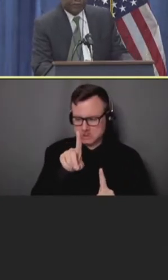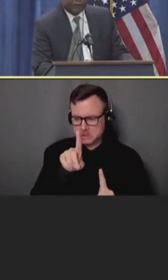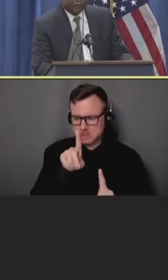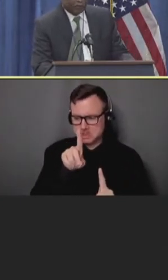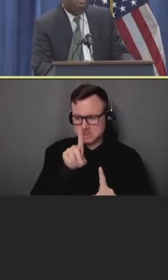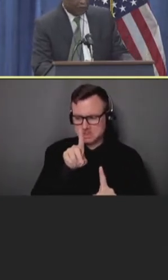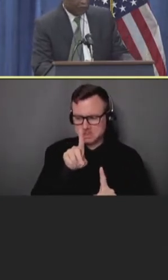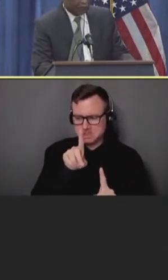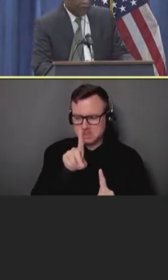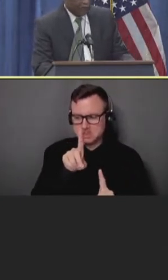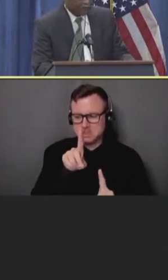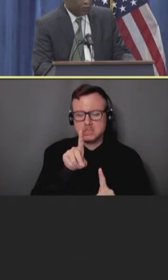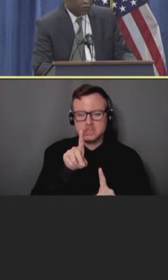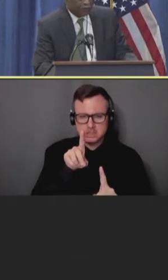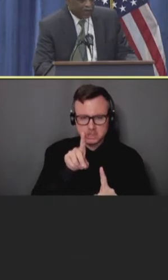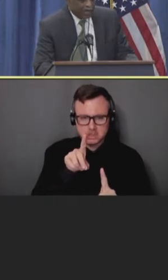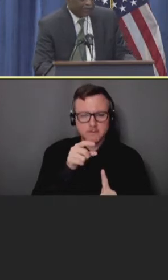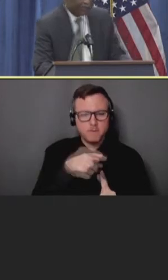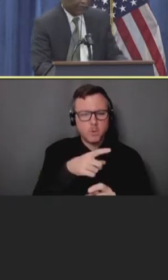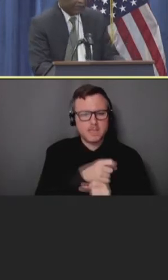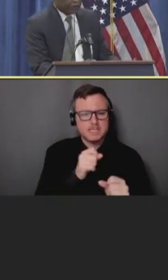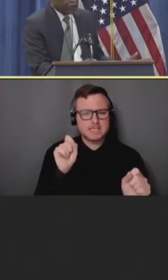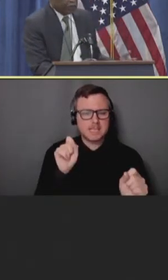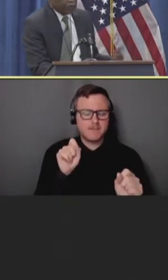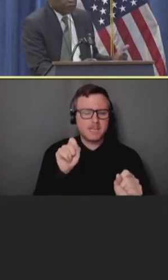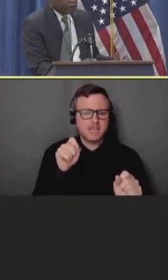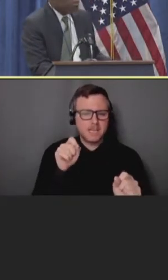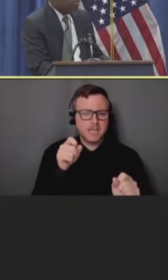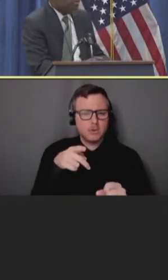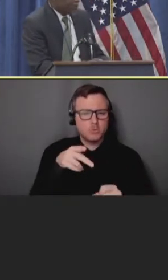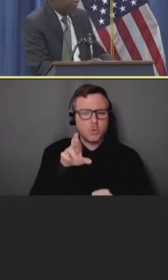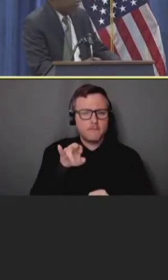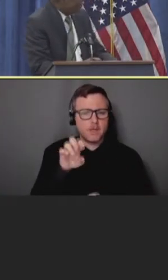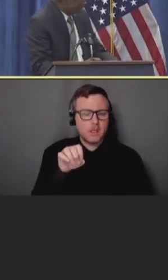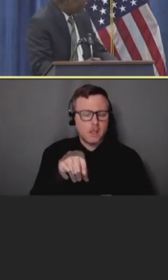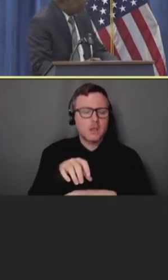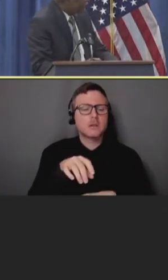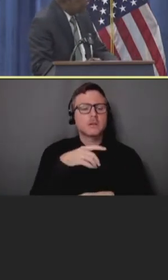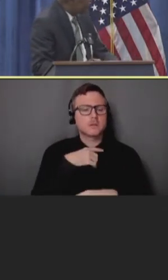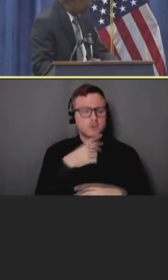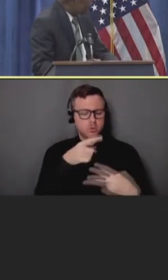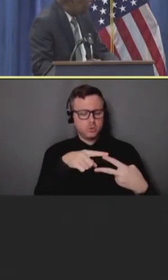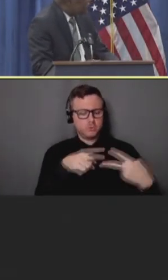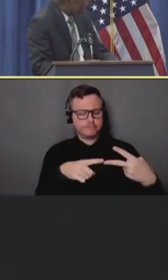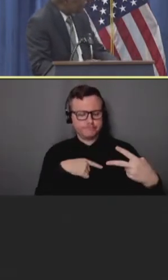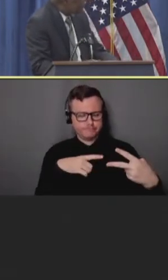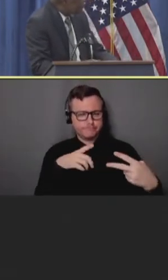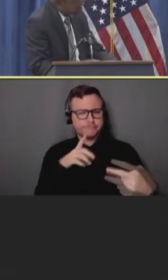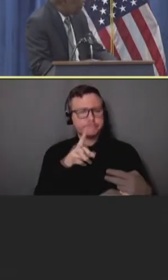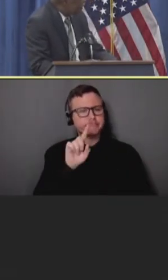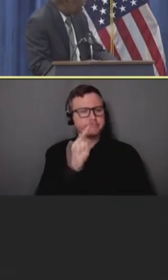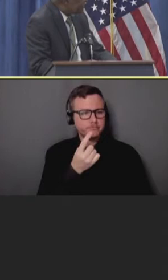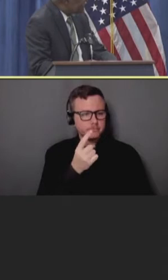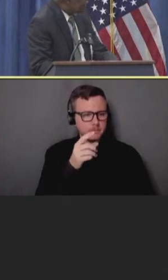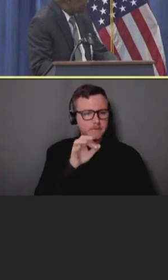safety profiles? And so we've done two studies that we will refer to. The first is by Faix and